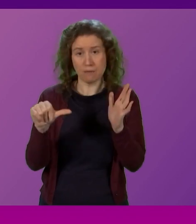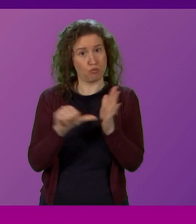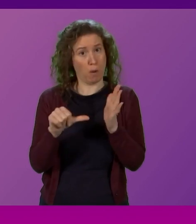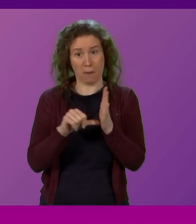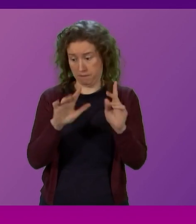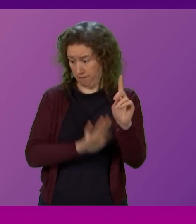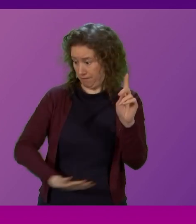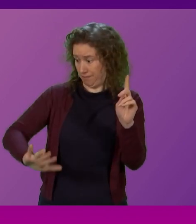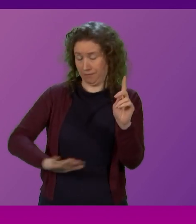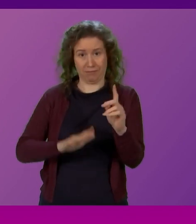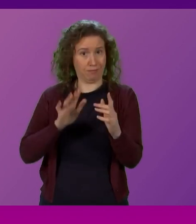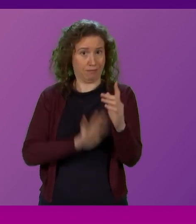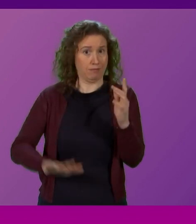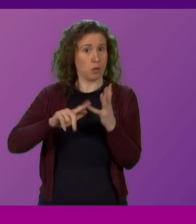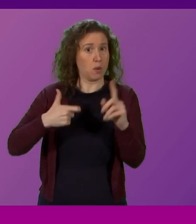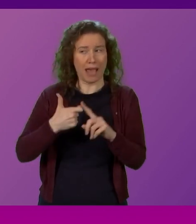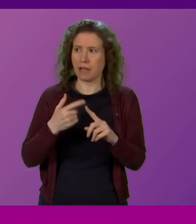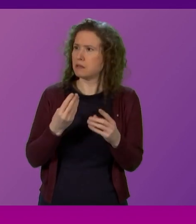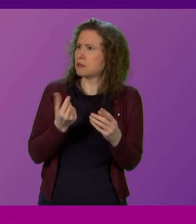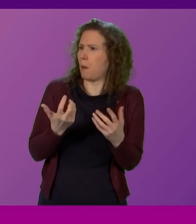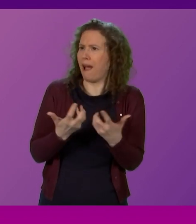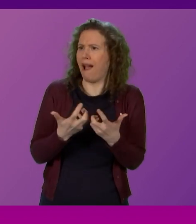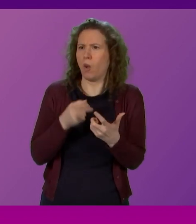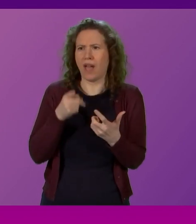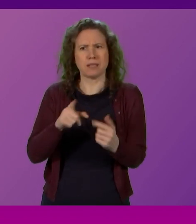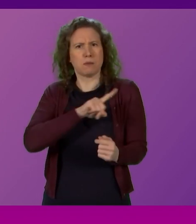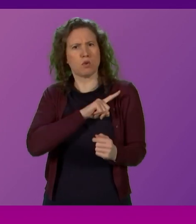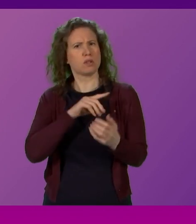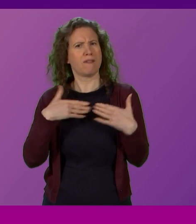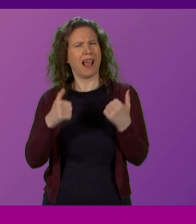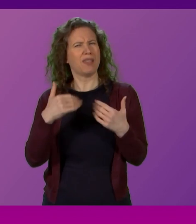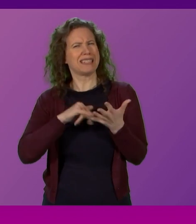encountered elsewhere, are somehow down to the health secretary.